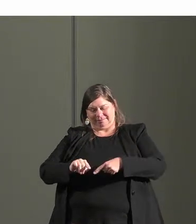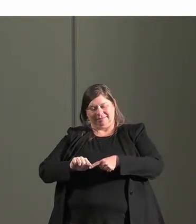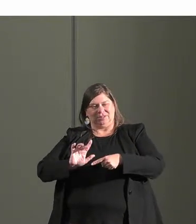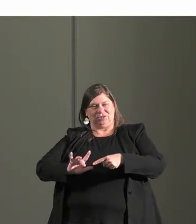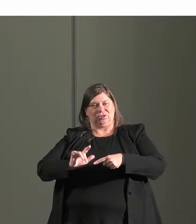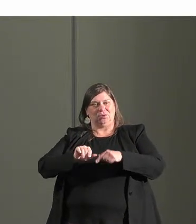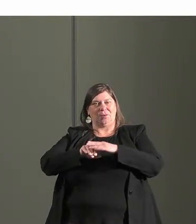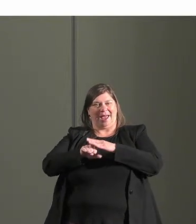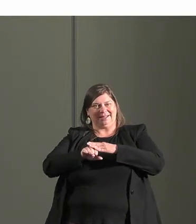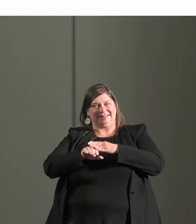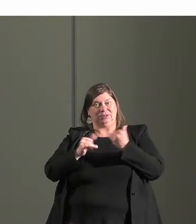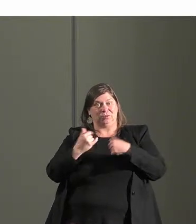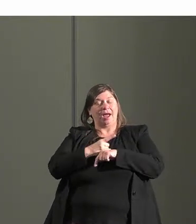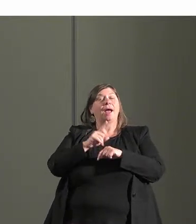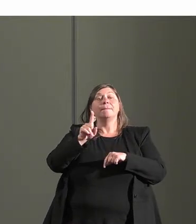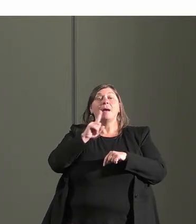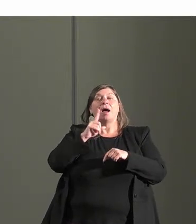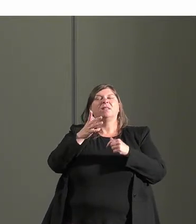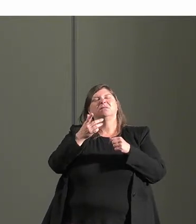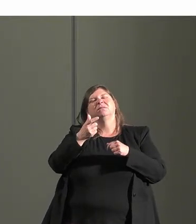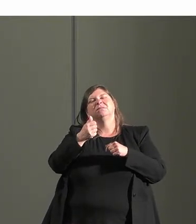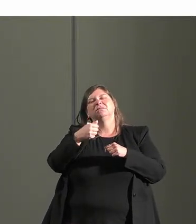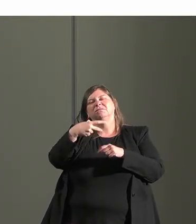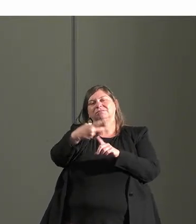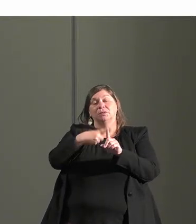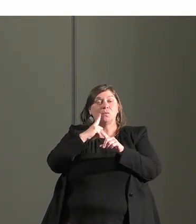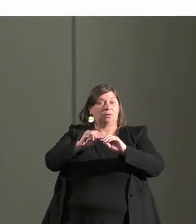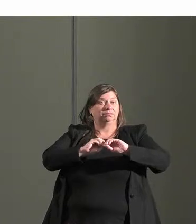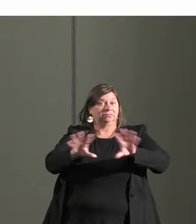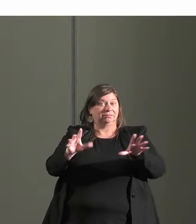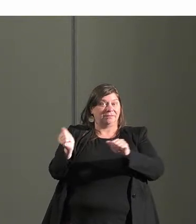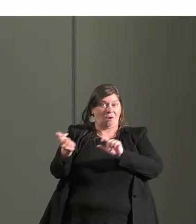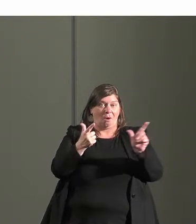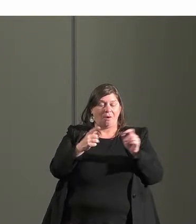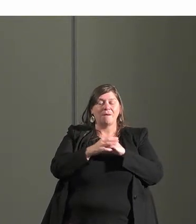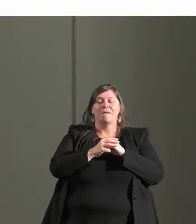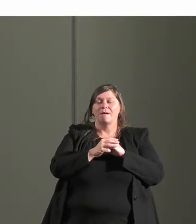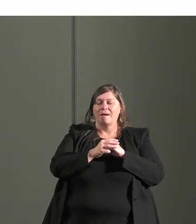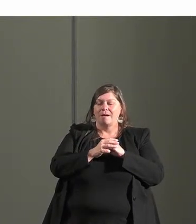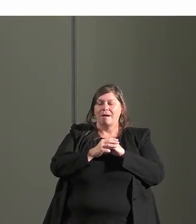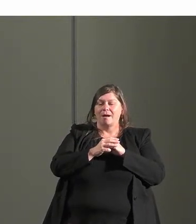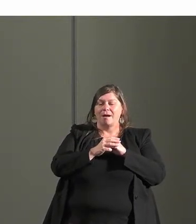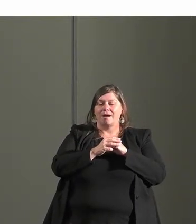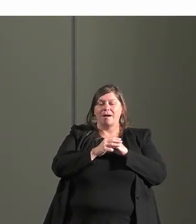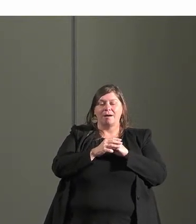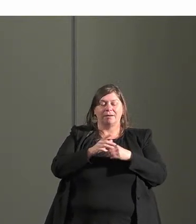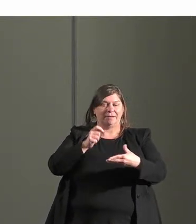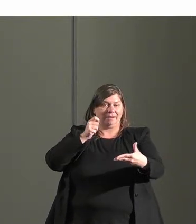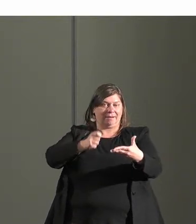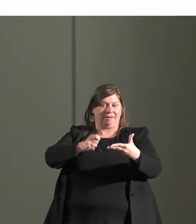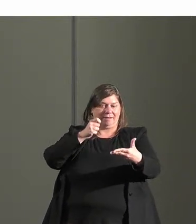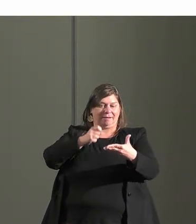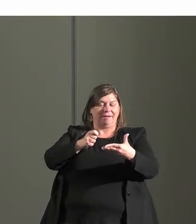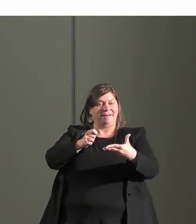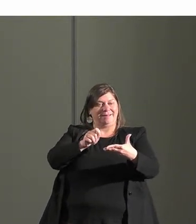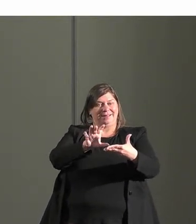experimental feature you need a flag to access it today it will be available in the coming months for everyone .